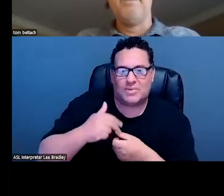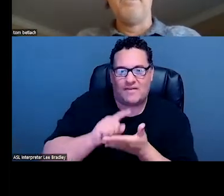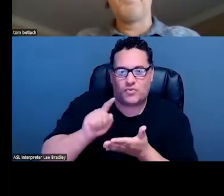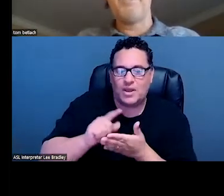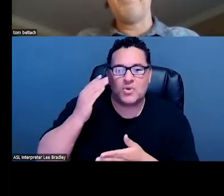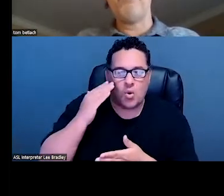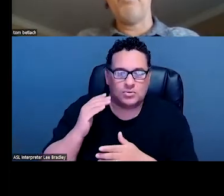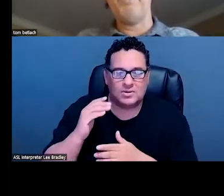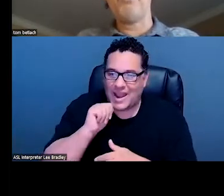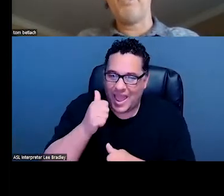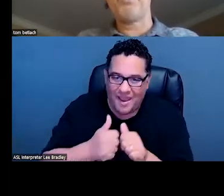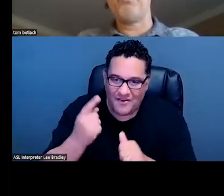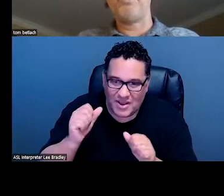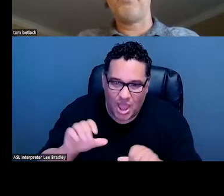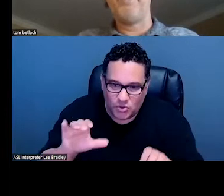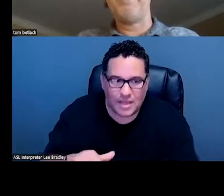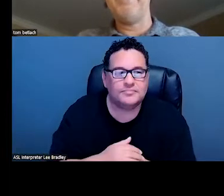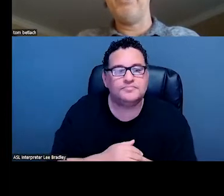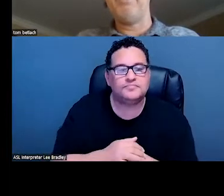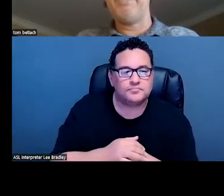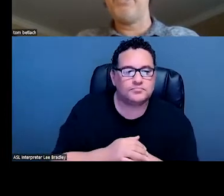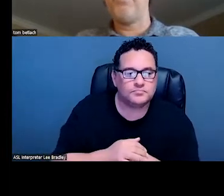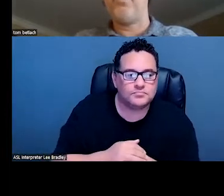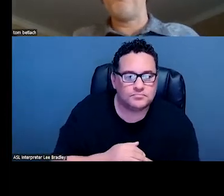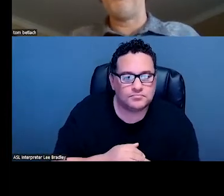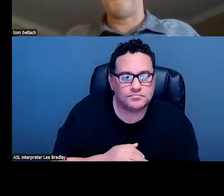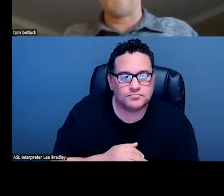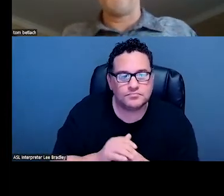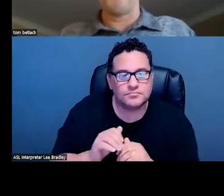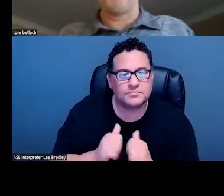JUST HIGHLIGHTING WELL BEING, WORKS WITH ALLIANCE, CEO ALLIANCE FOR MENTAL HEALTH,